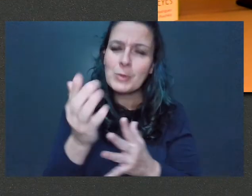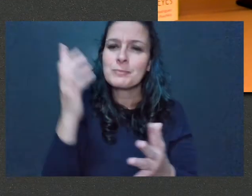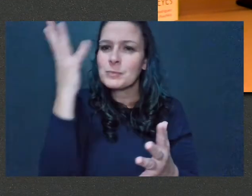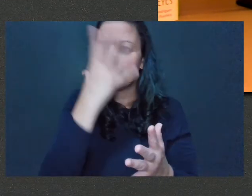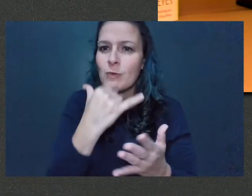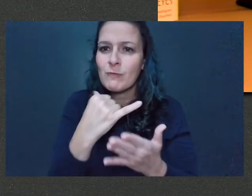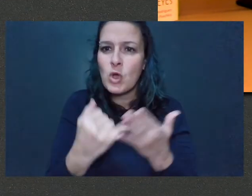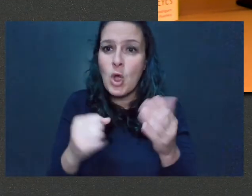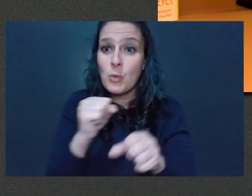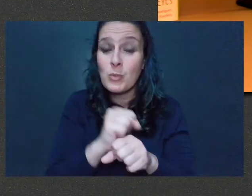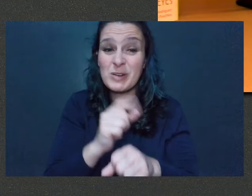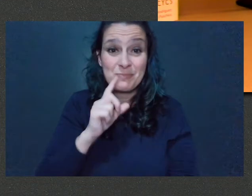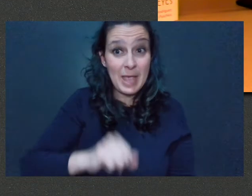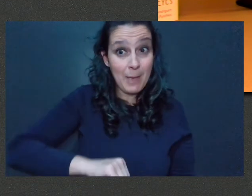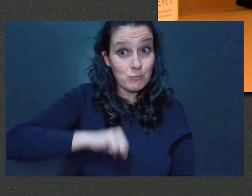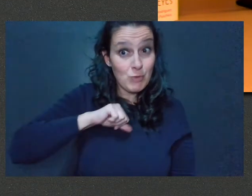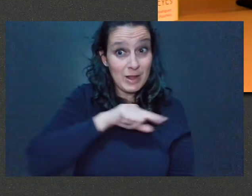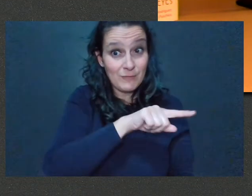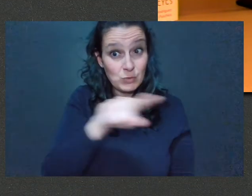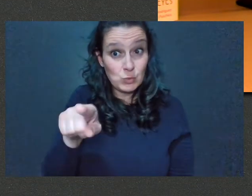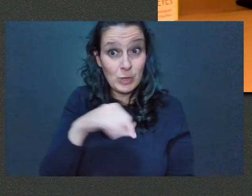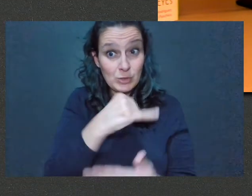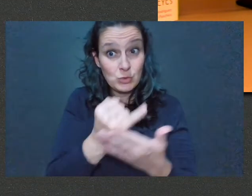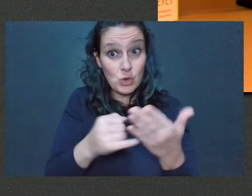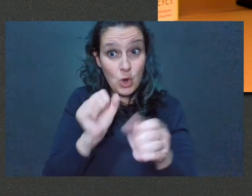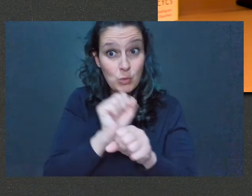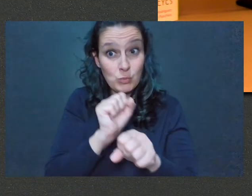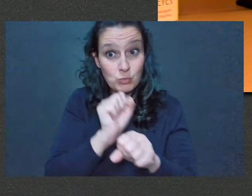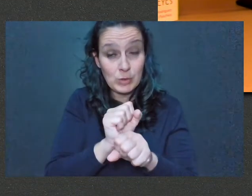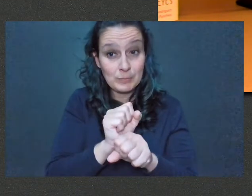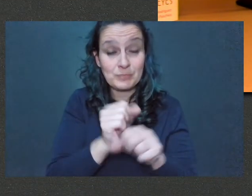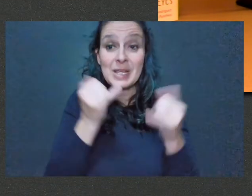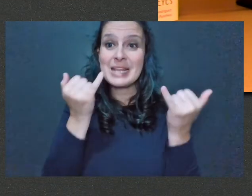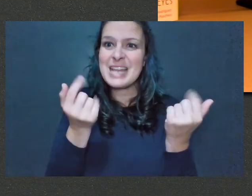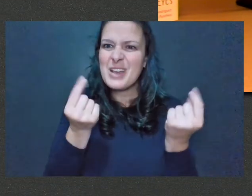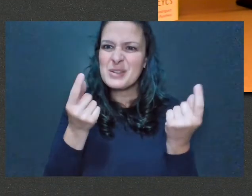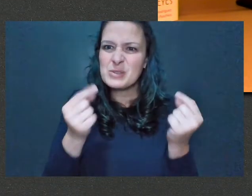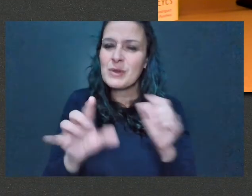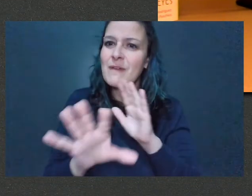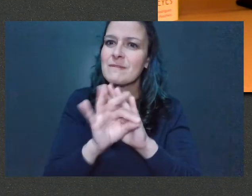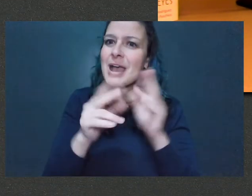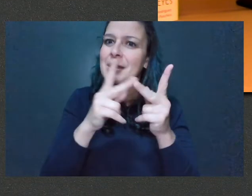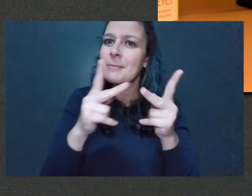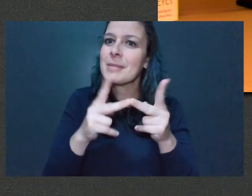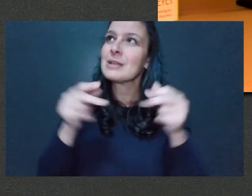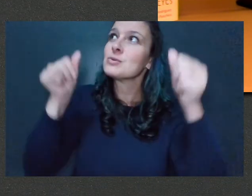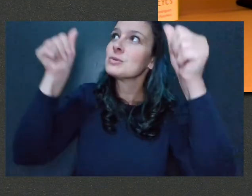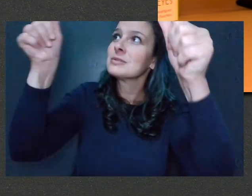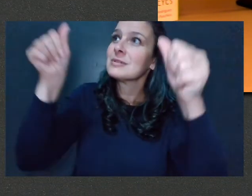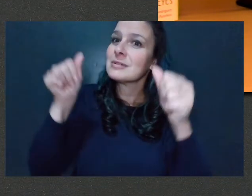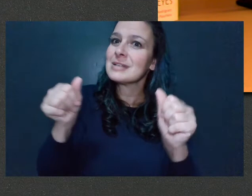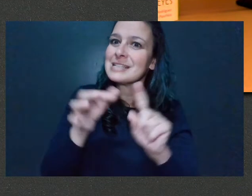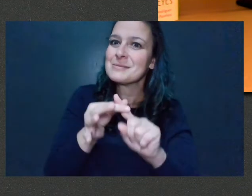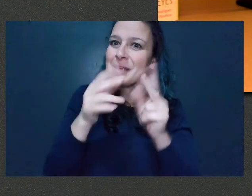The last thing you need to do today is find a special spot to display your painting or drawing.